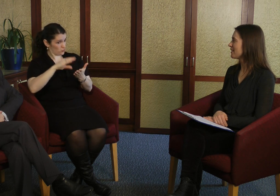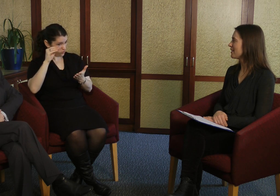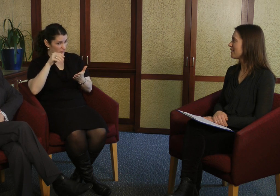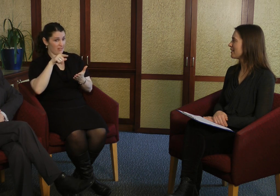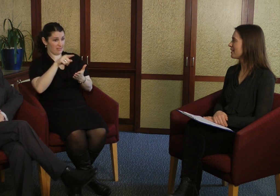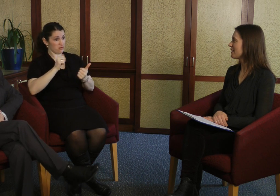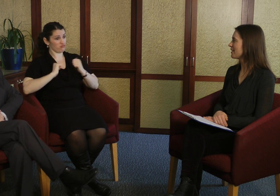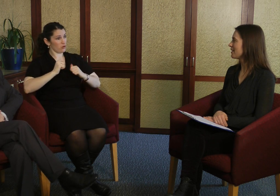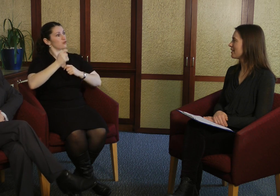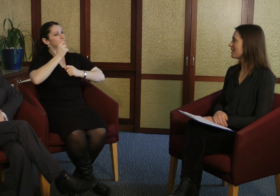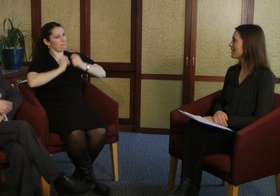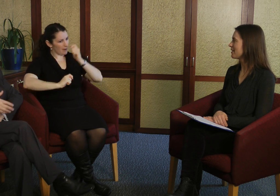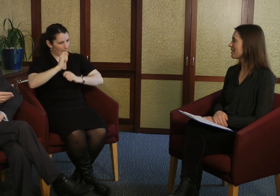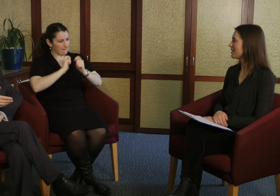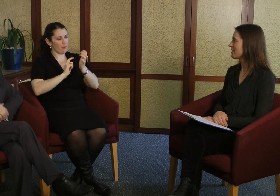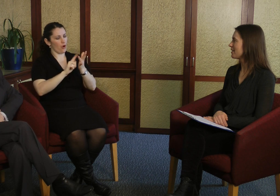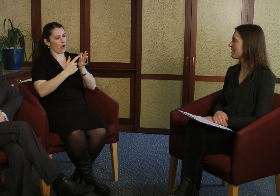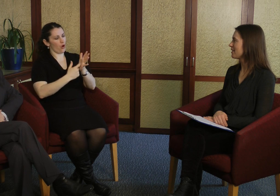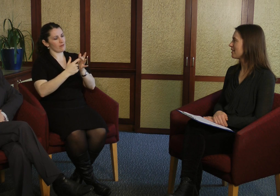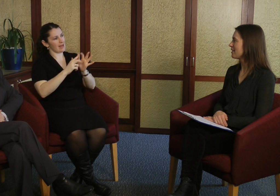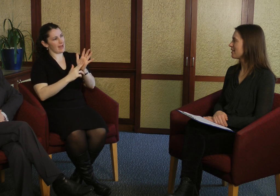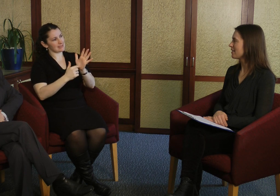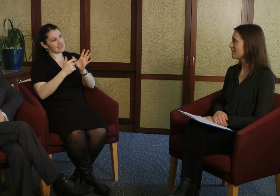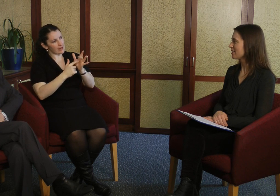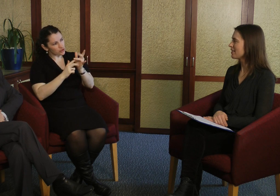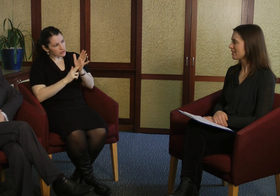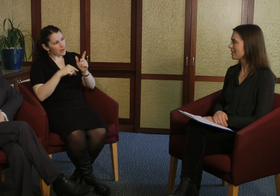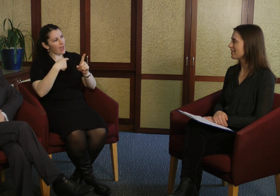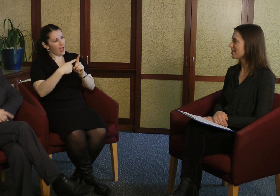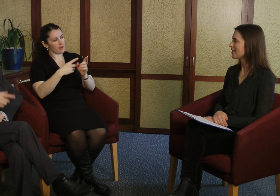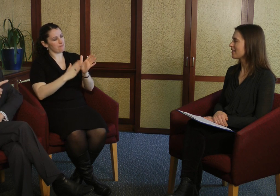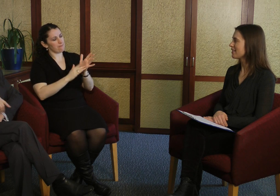and mobility instructors so they taught people who were blind or vision impaired. And at